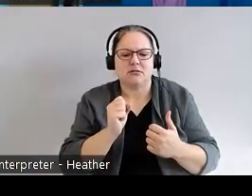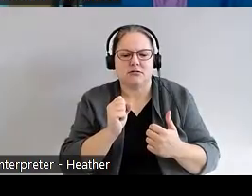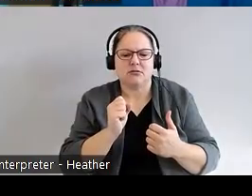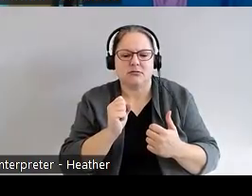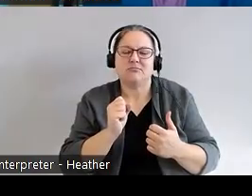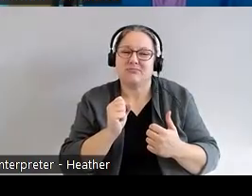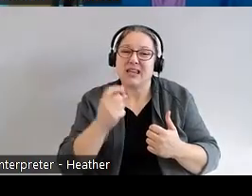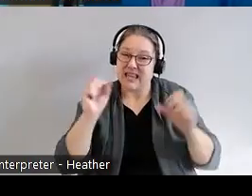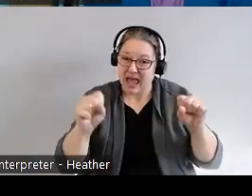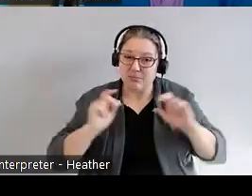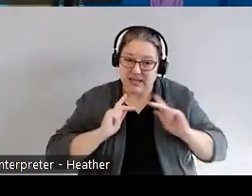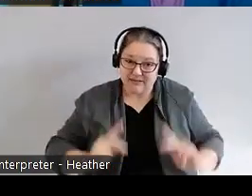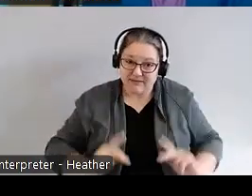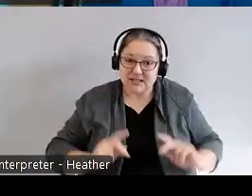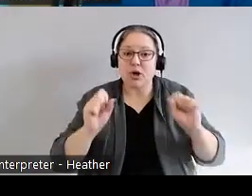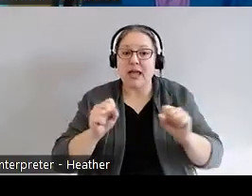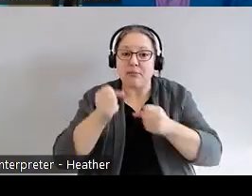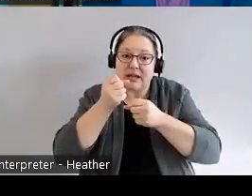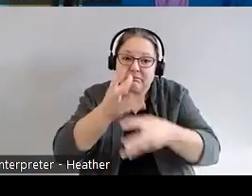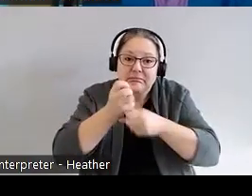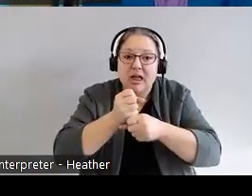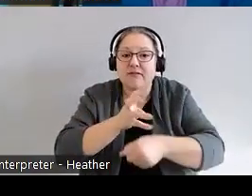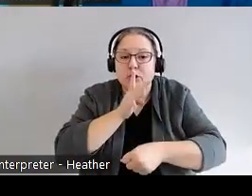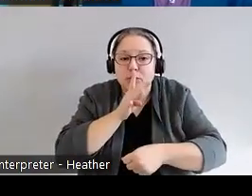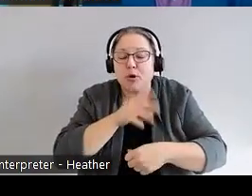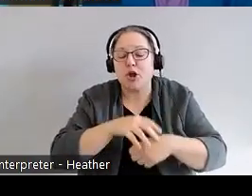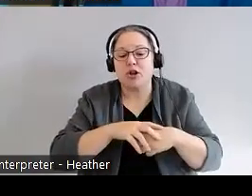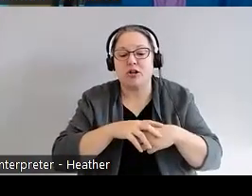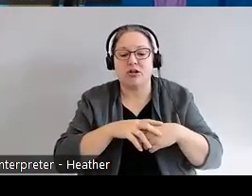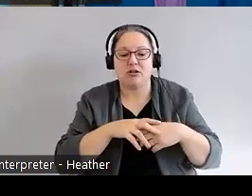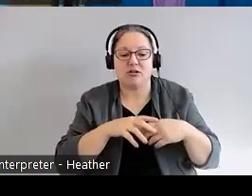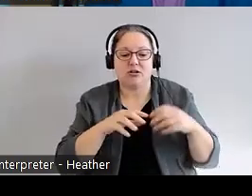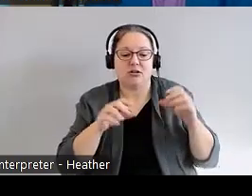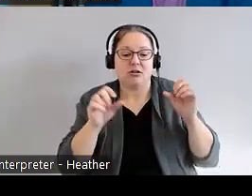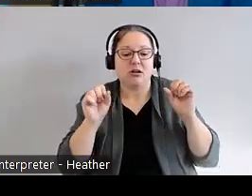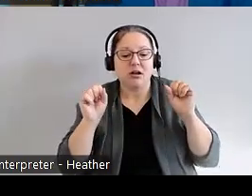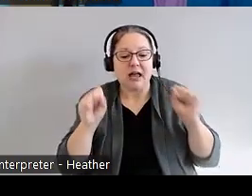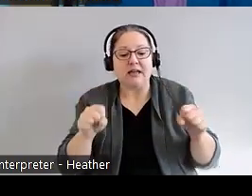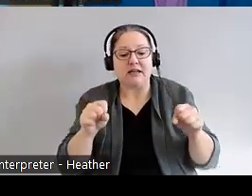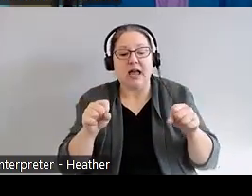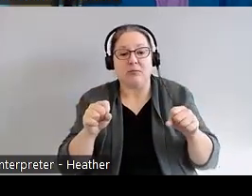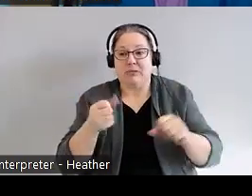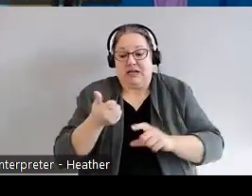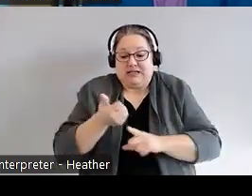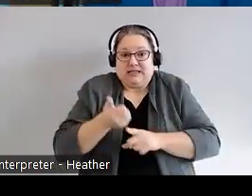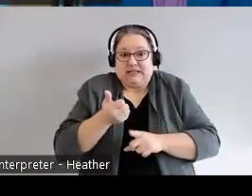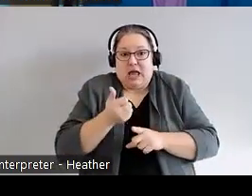physical it can be verbal it can be u like object related aggression or self-aggression as well and